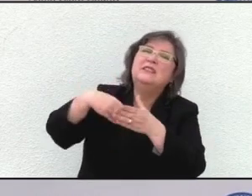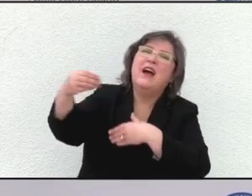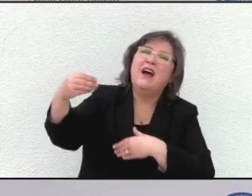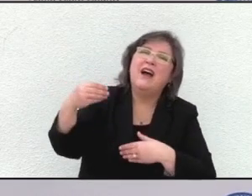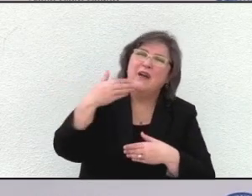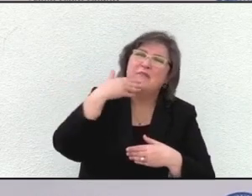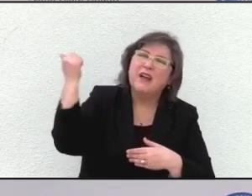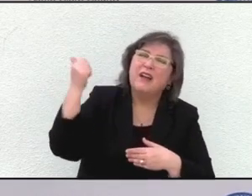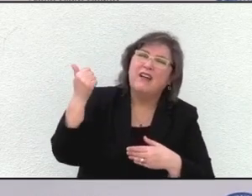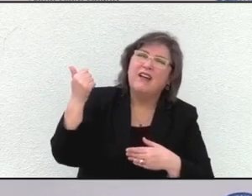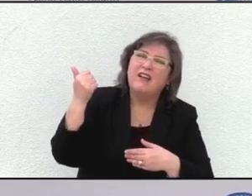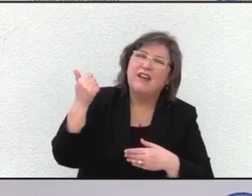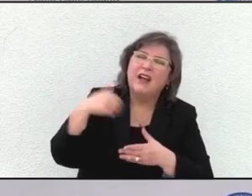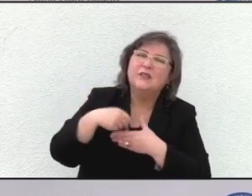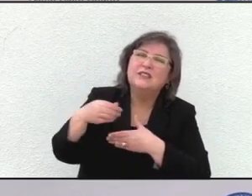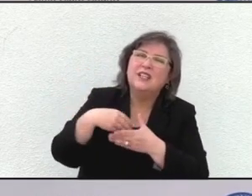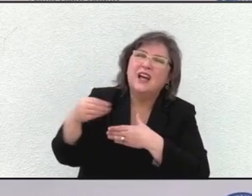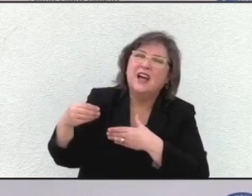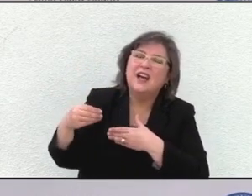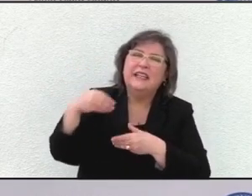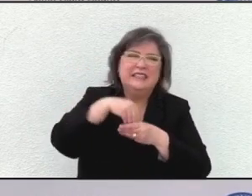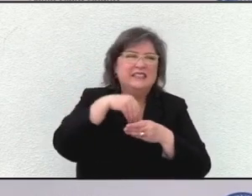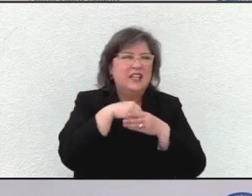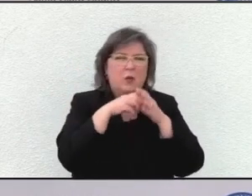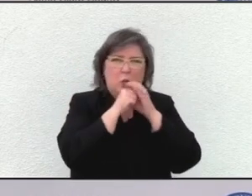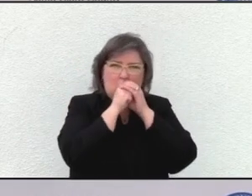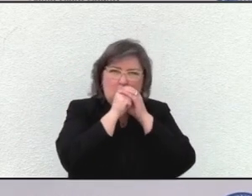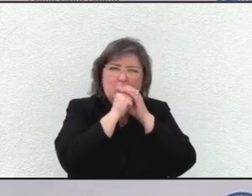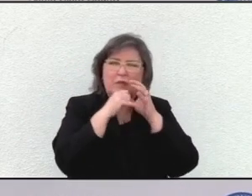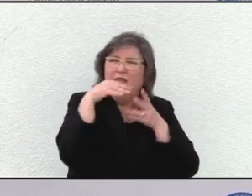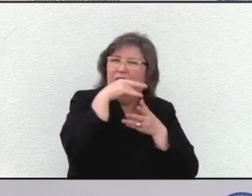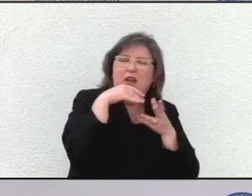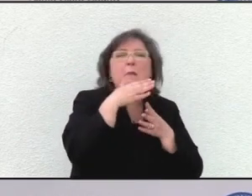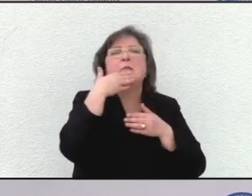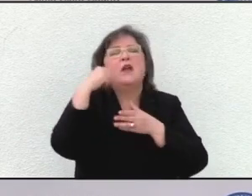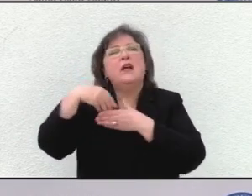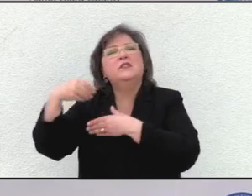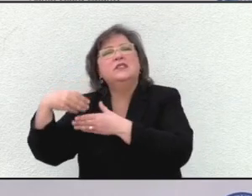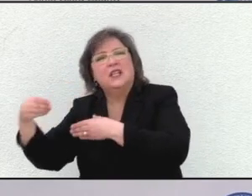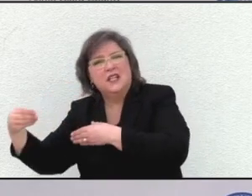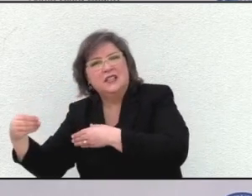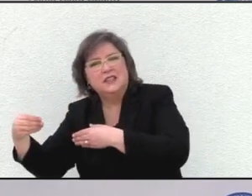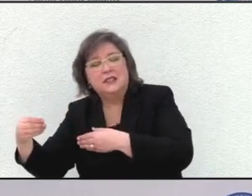keep your mask on, whether you're indoors or outdoors, and whether you're required to